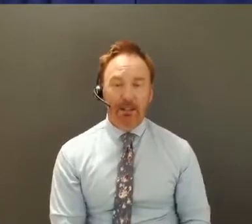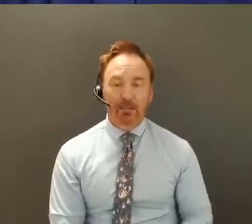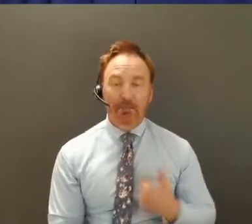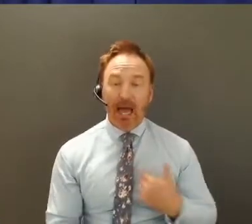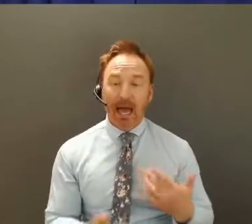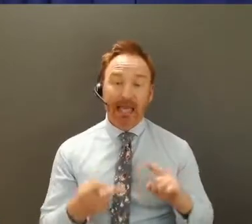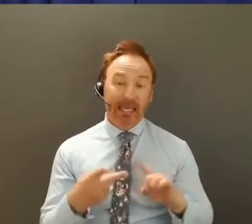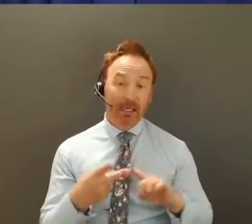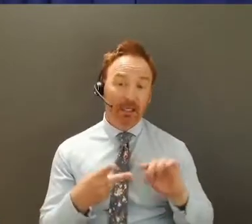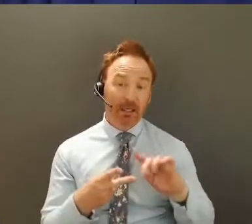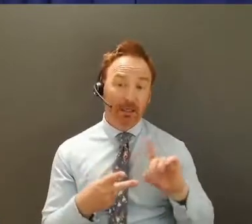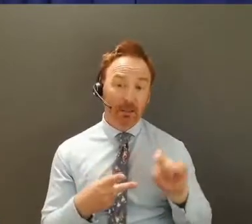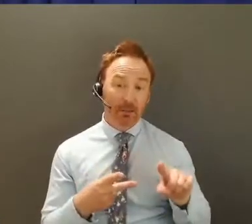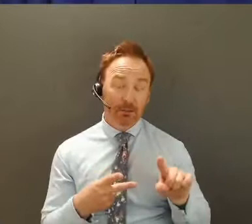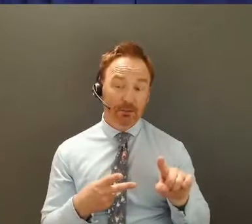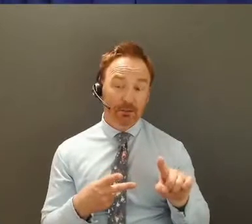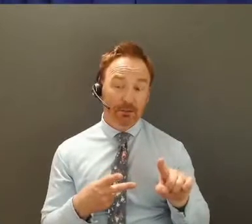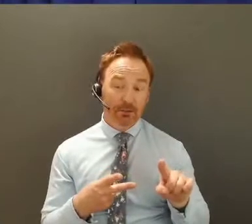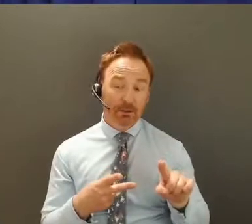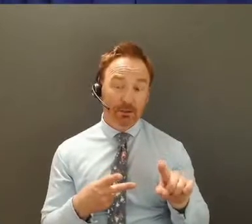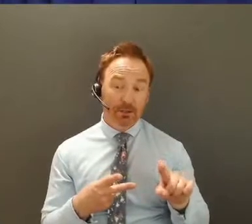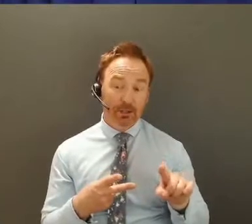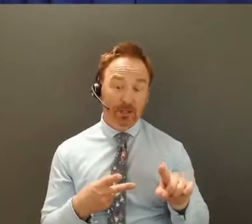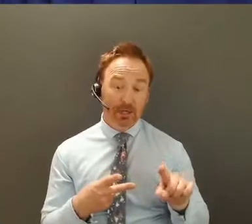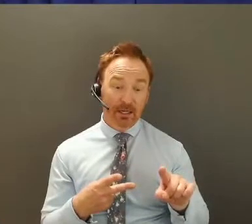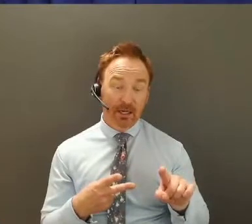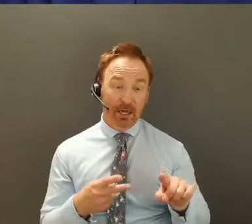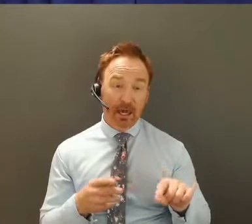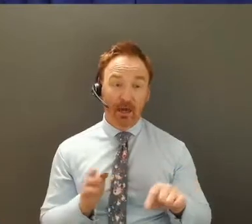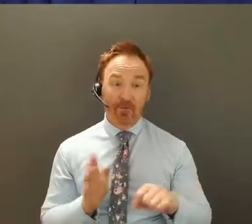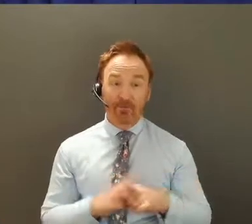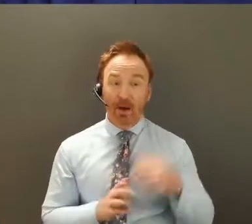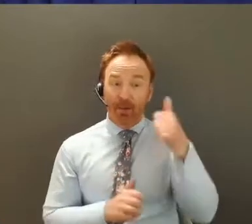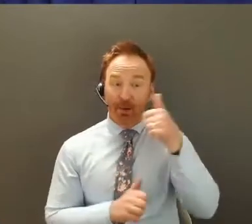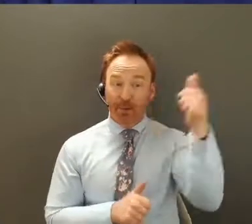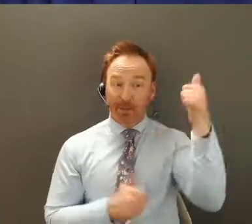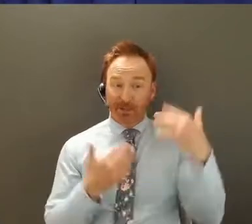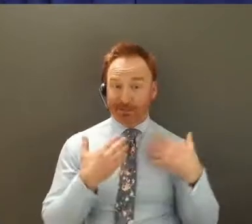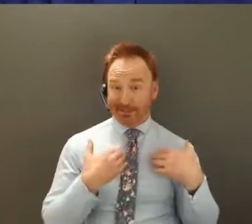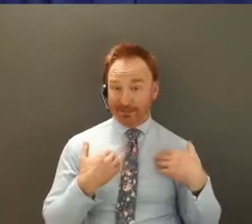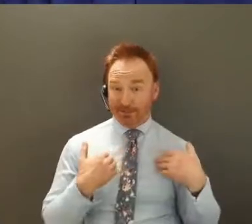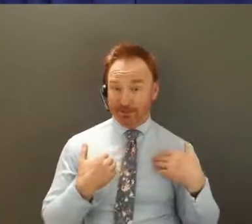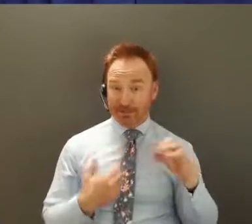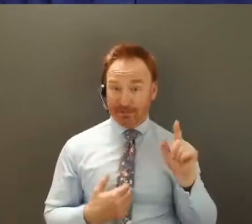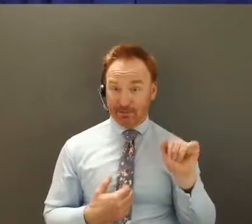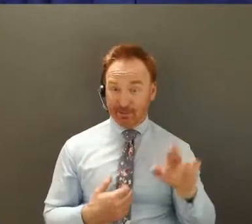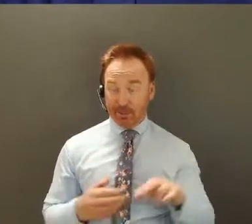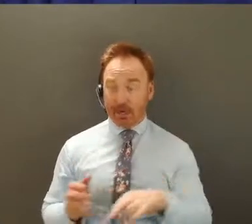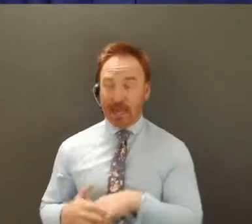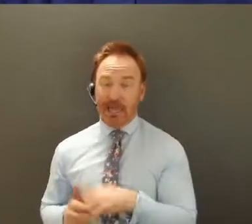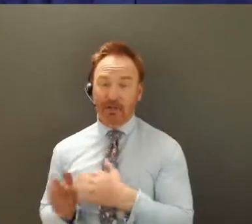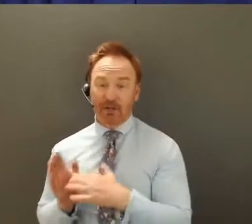they take the precaution seriously when they know it could be just down the street.